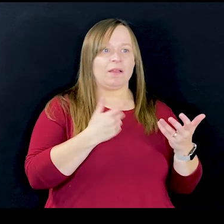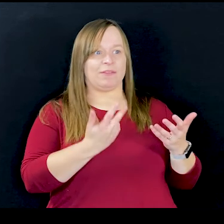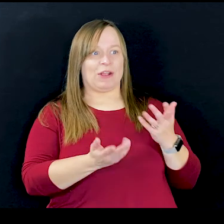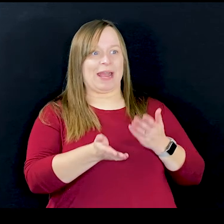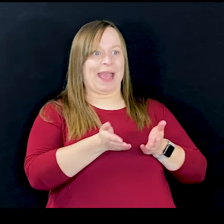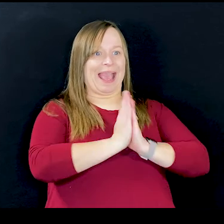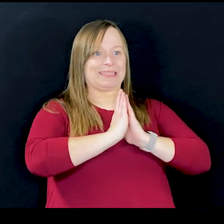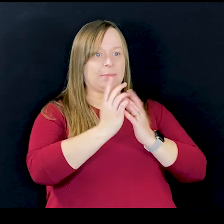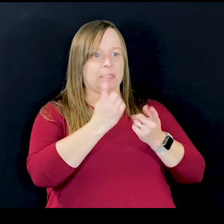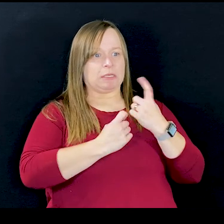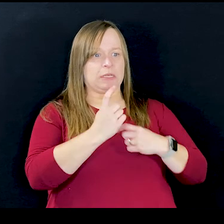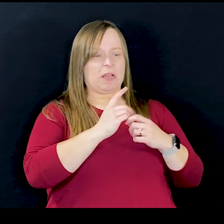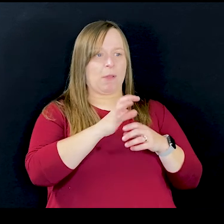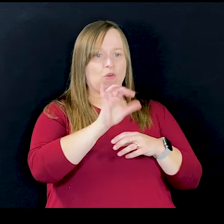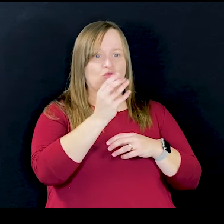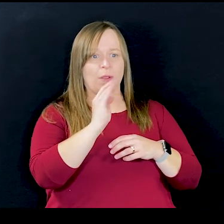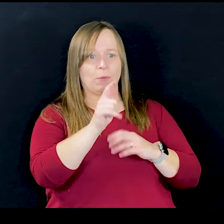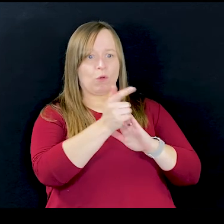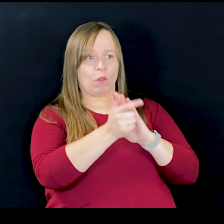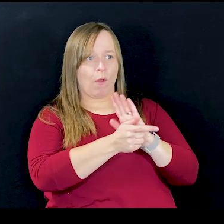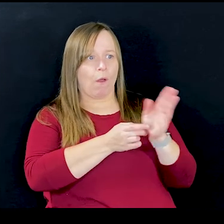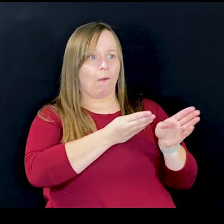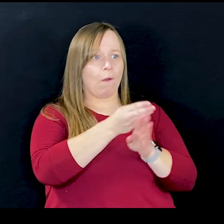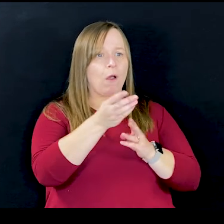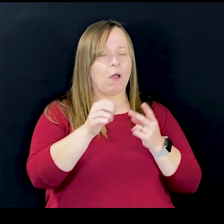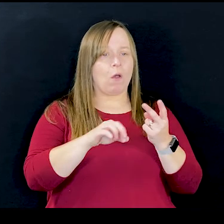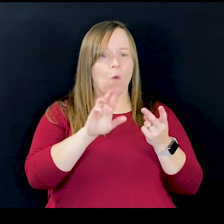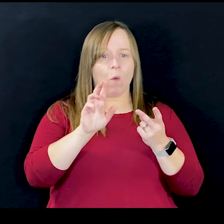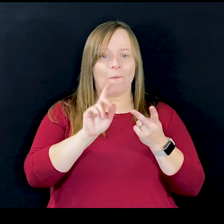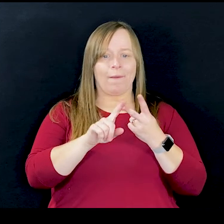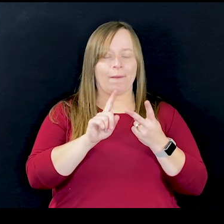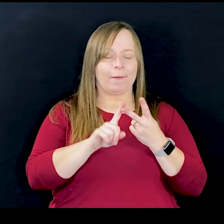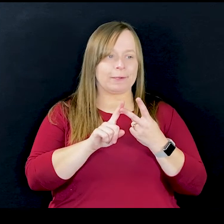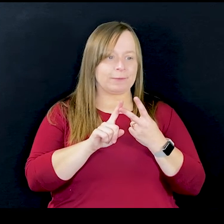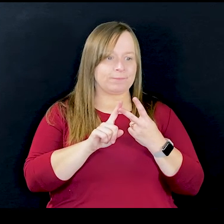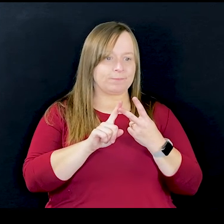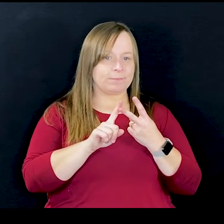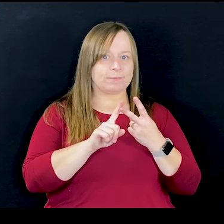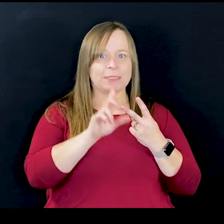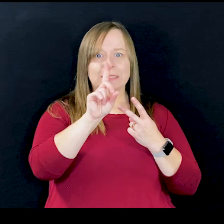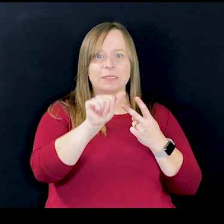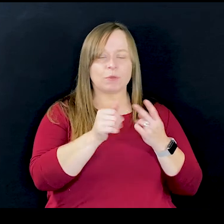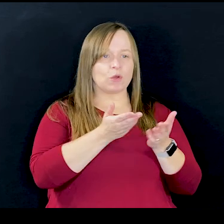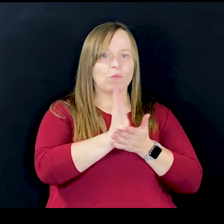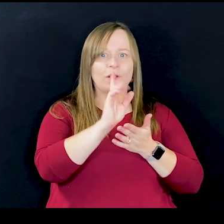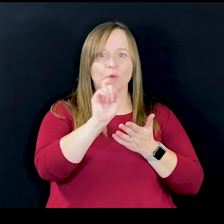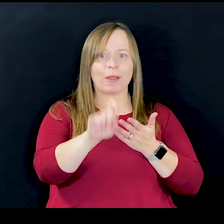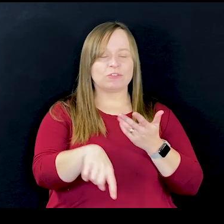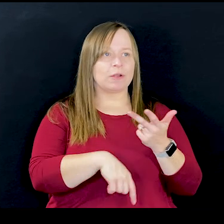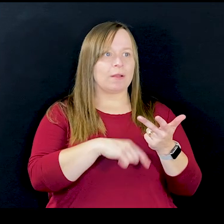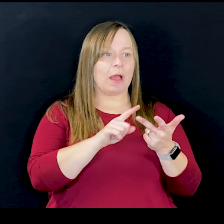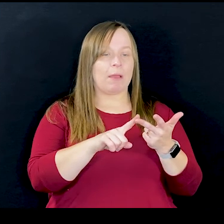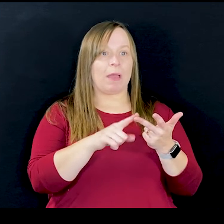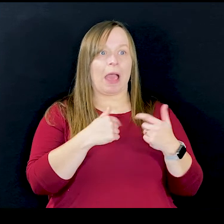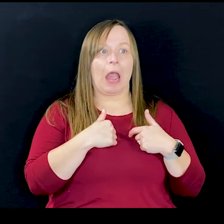because they're asking me about a criminal law matter or a disability rights question,